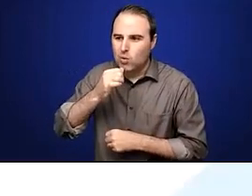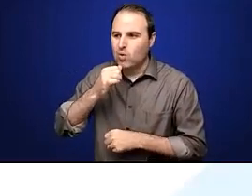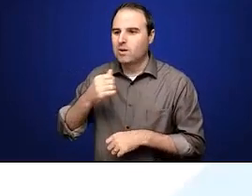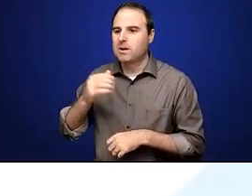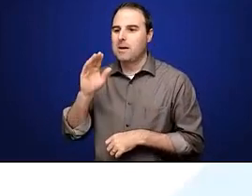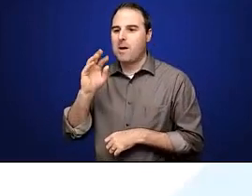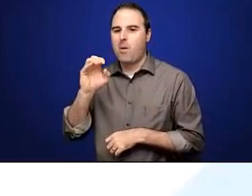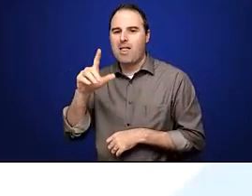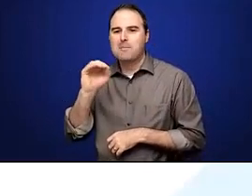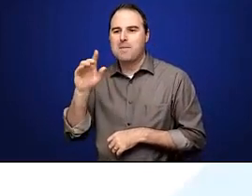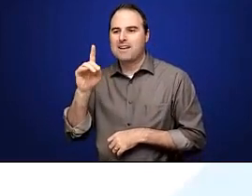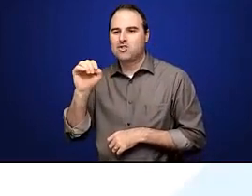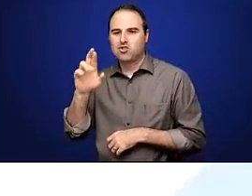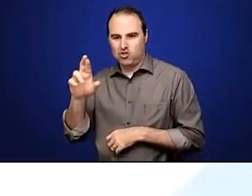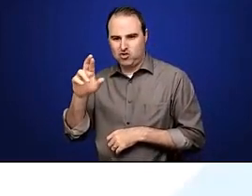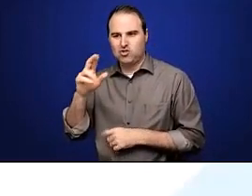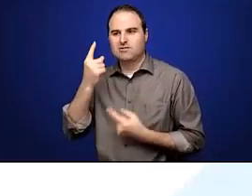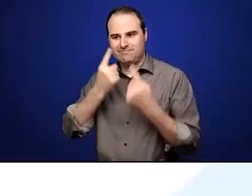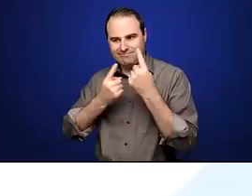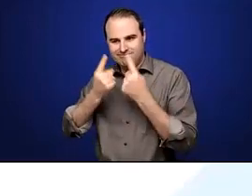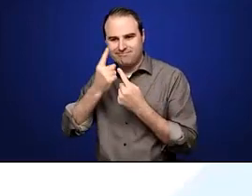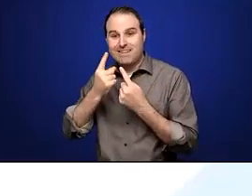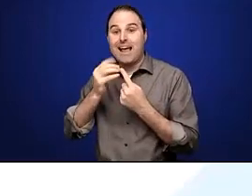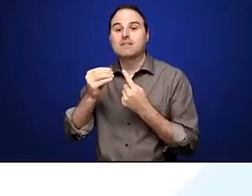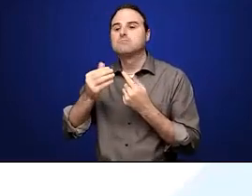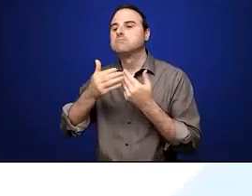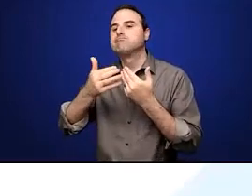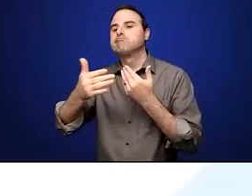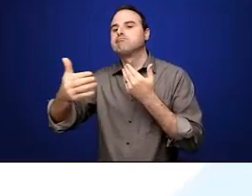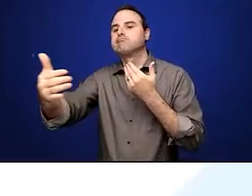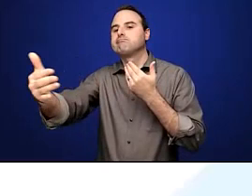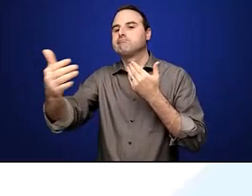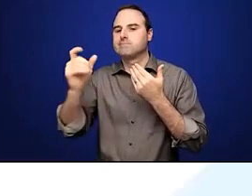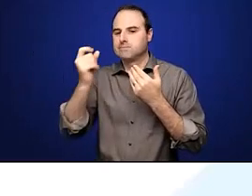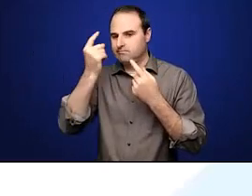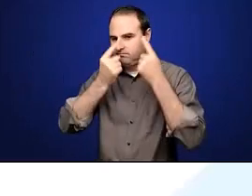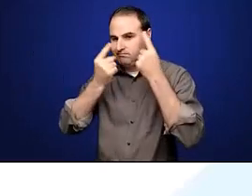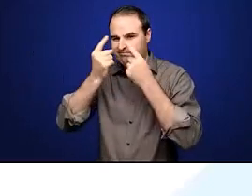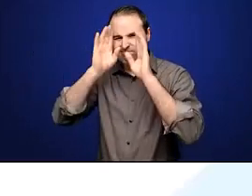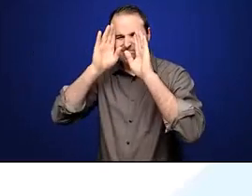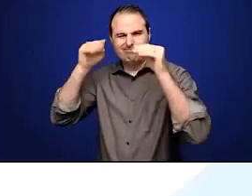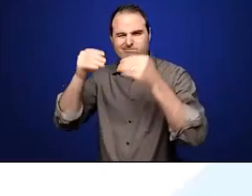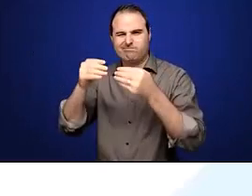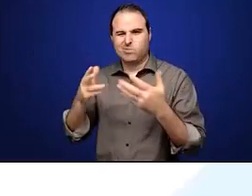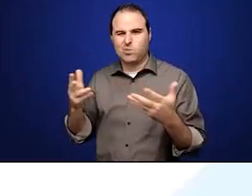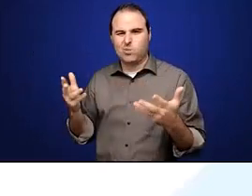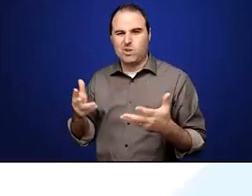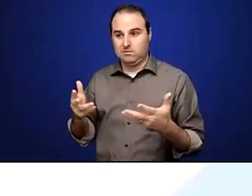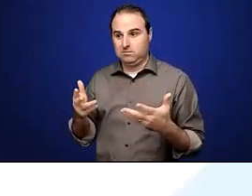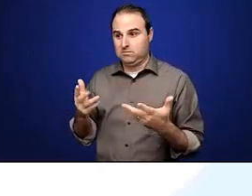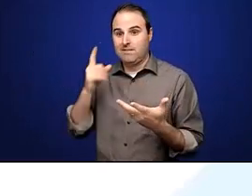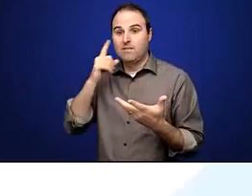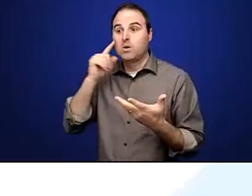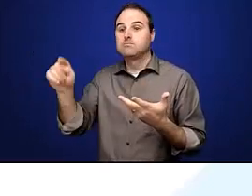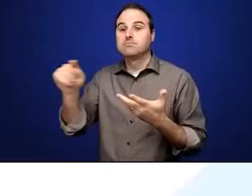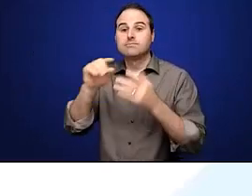in terms of what we need to focus on as different organizations in order to improve health care the best that we can do.